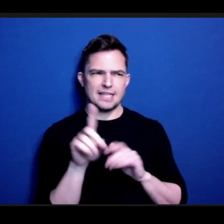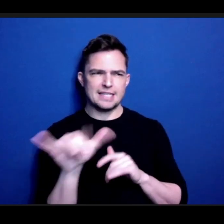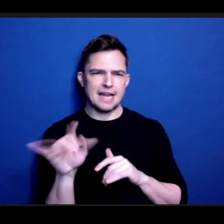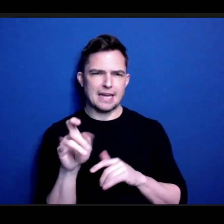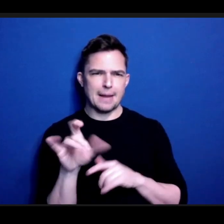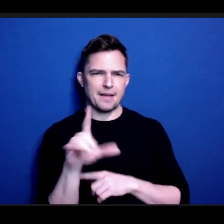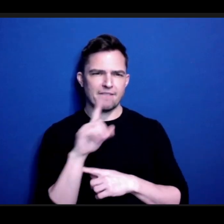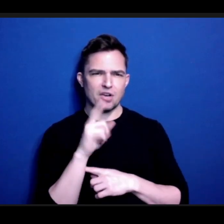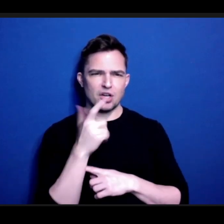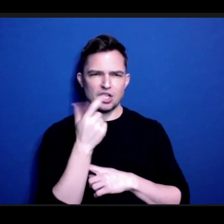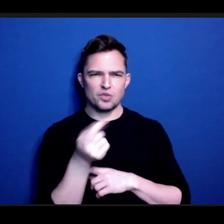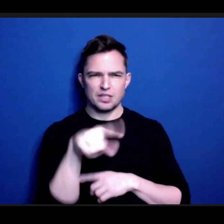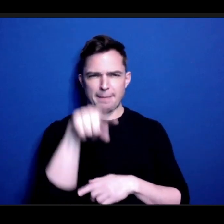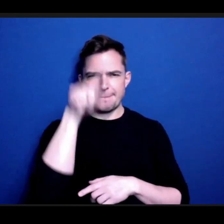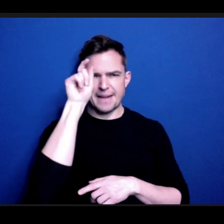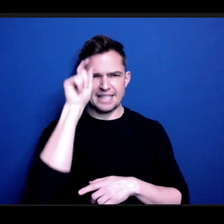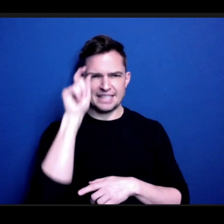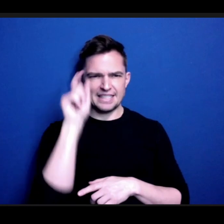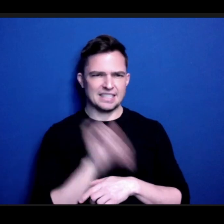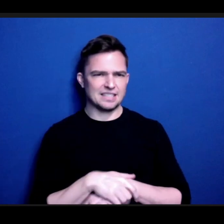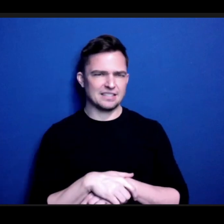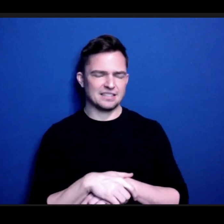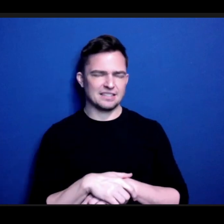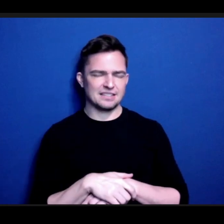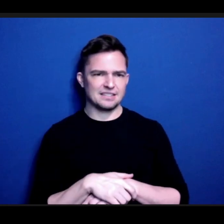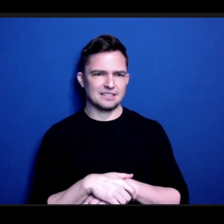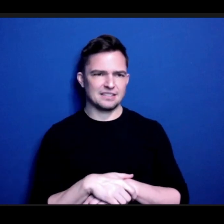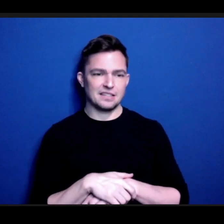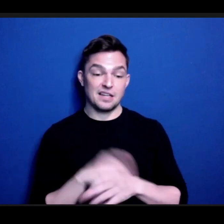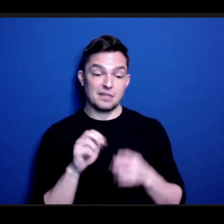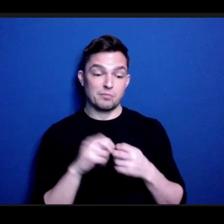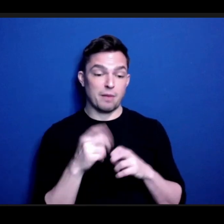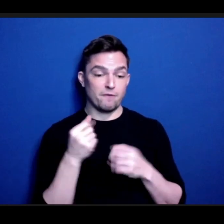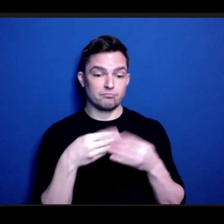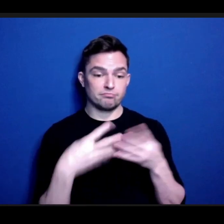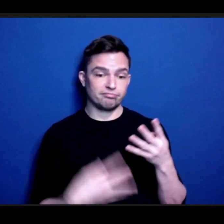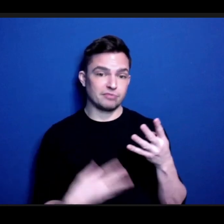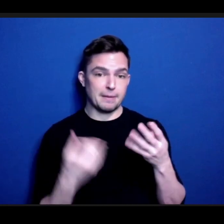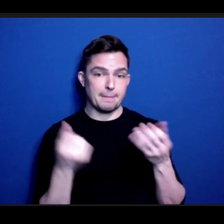and really puzzling and problematic for a number of reasons. And the fact that they